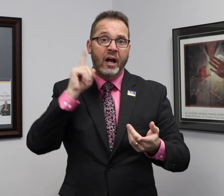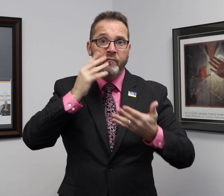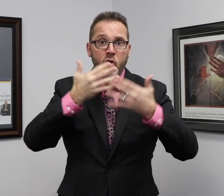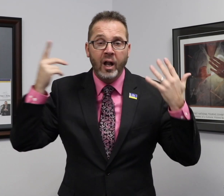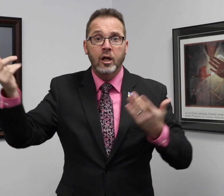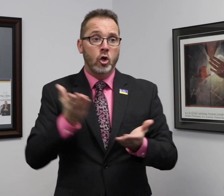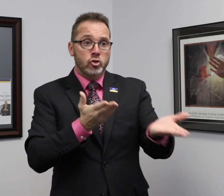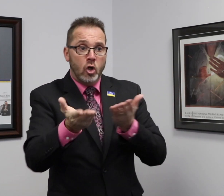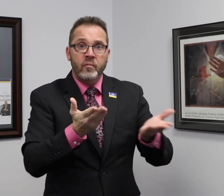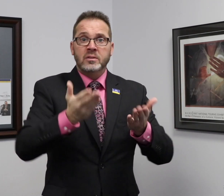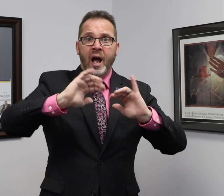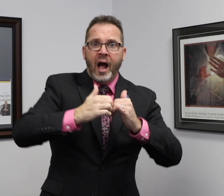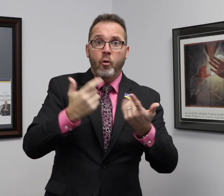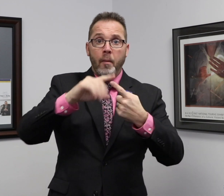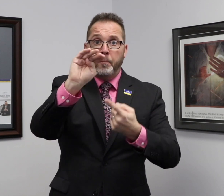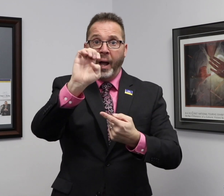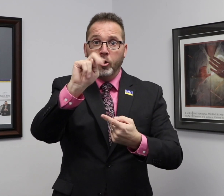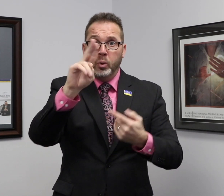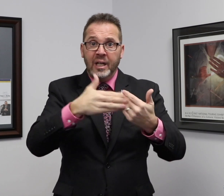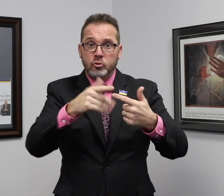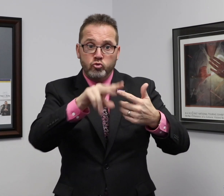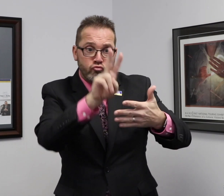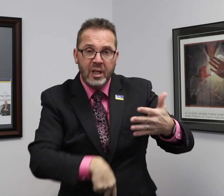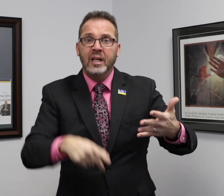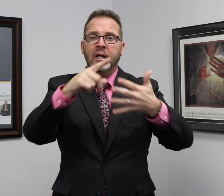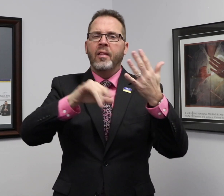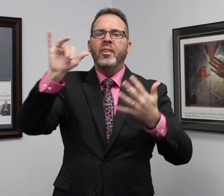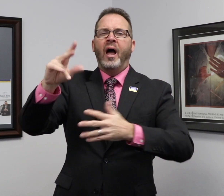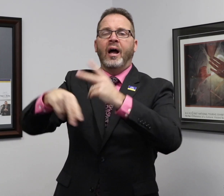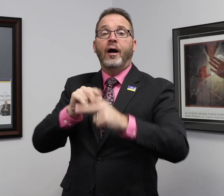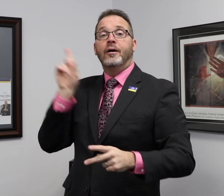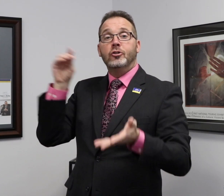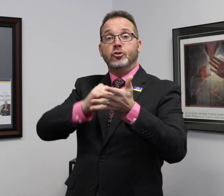businesses in the area, like restaurants and stores, to become more deaf